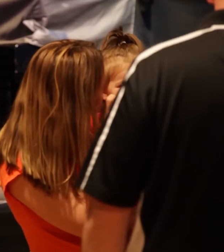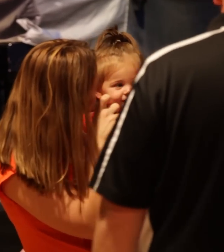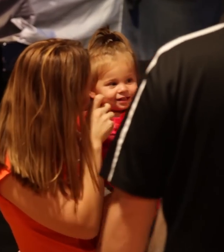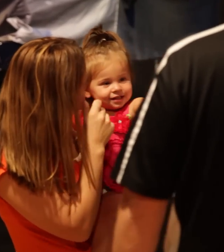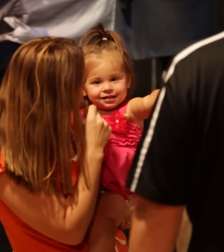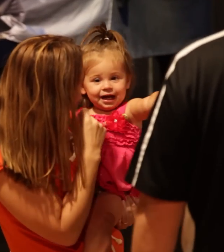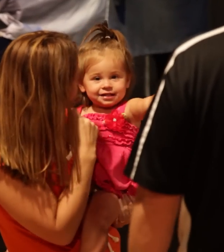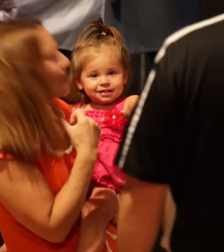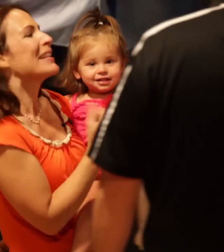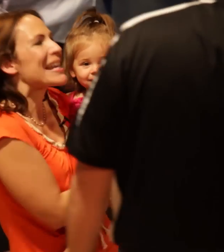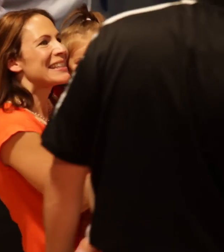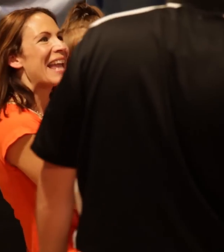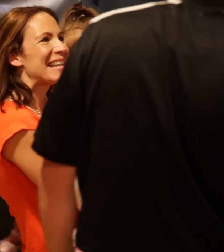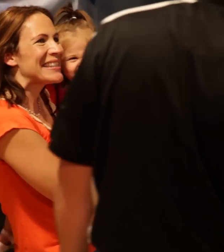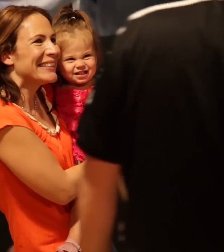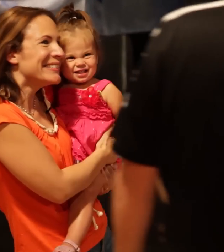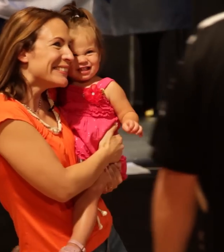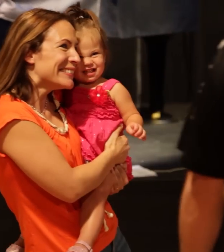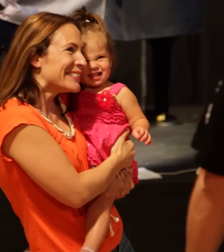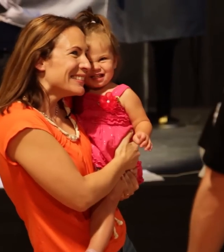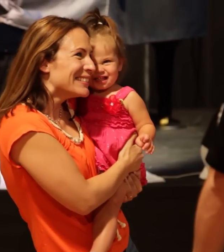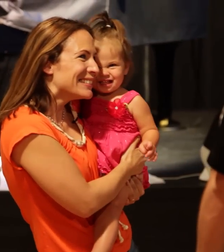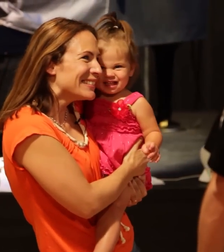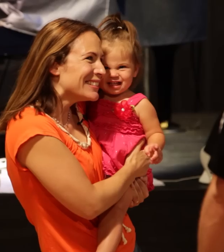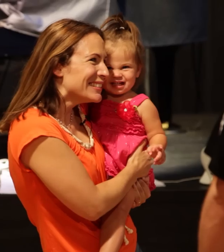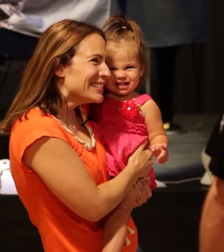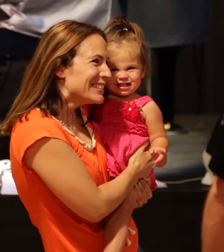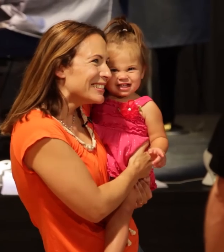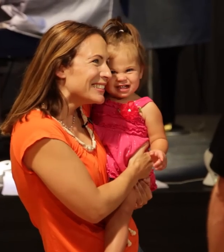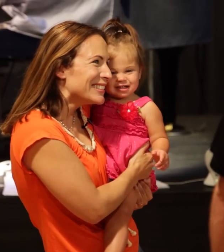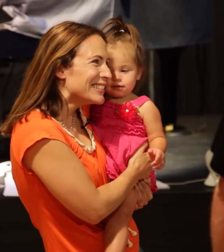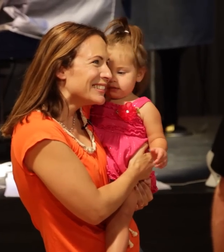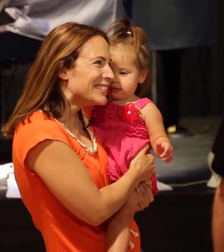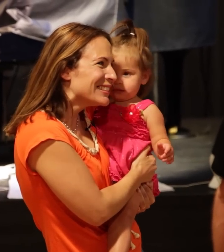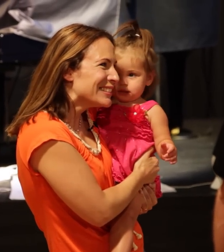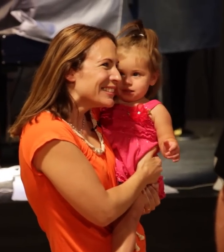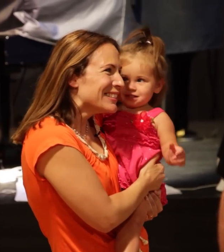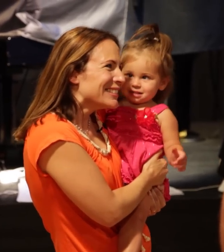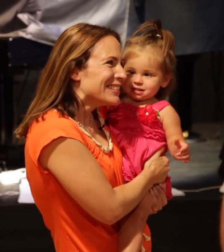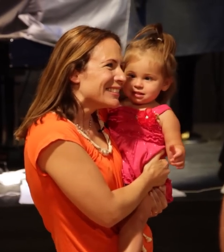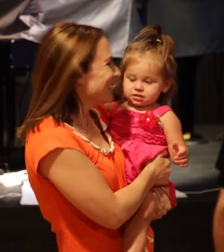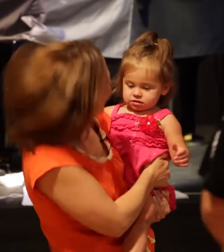Yes. Yes? Smile with Rachel. Look at mom. Look at mom!